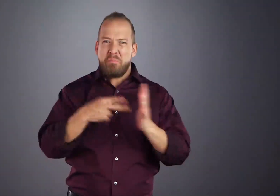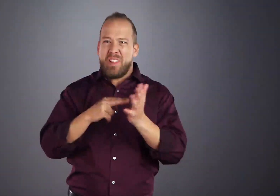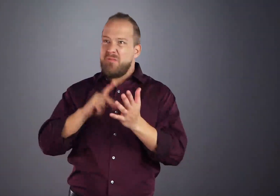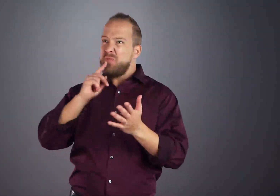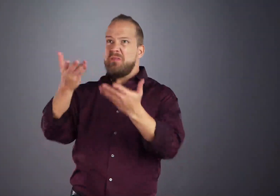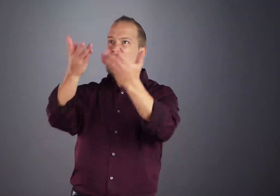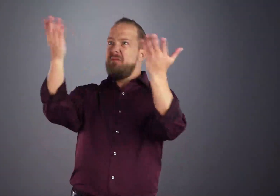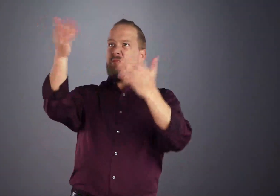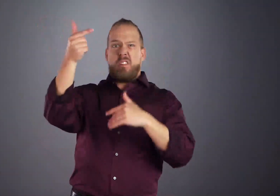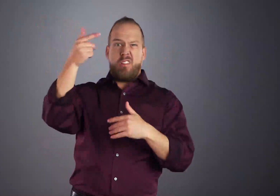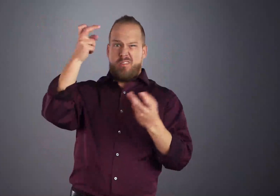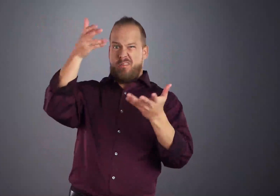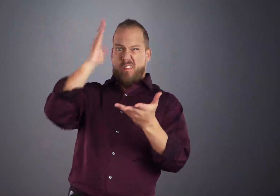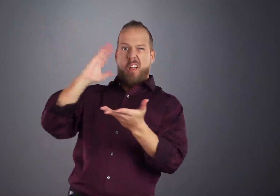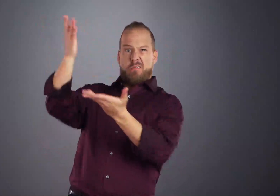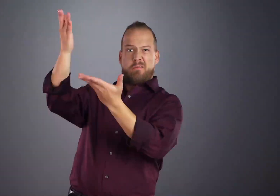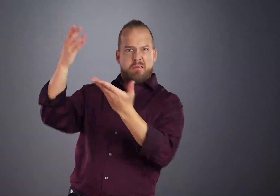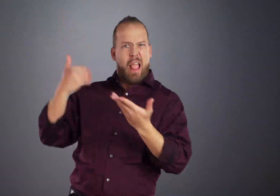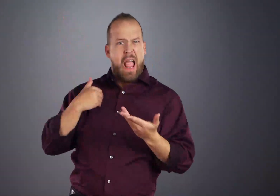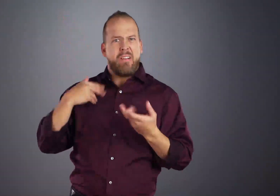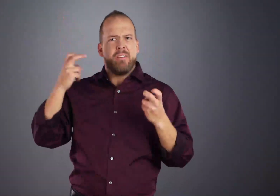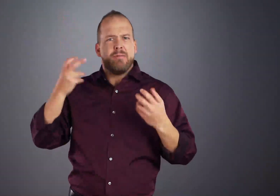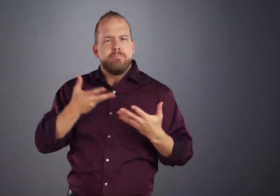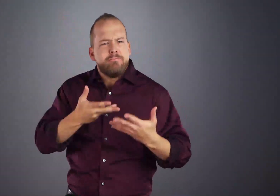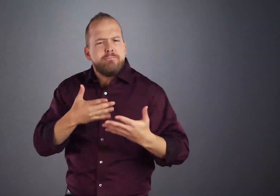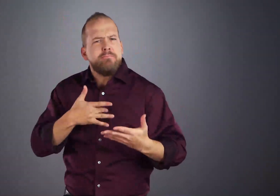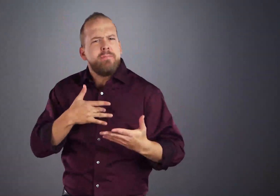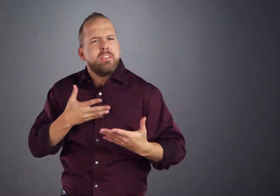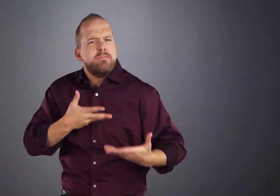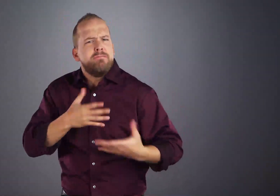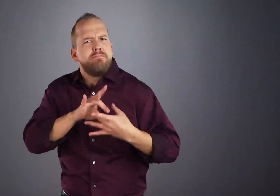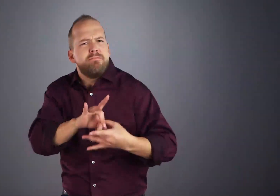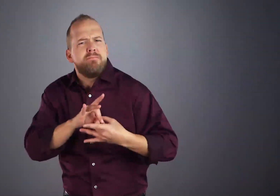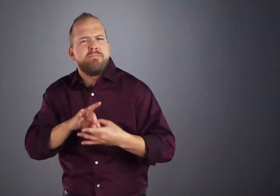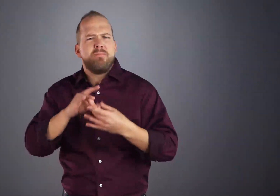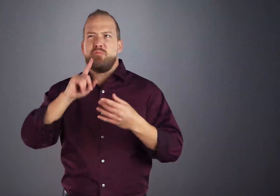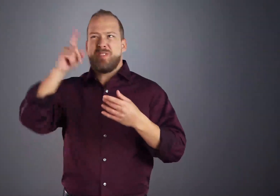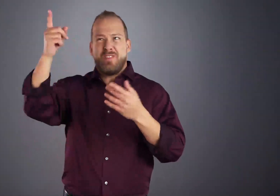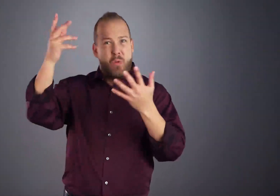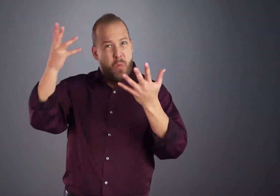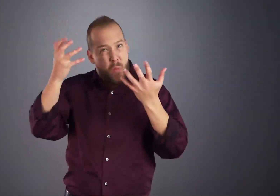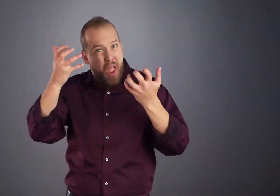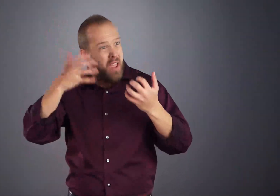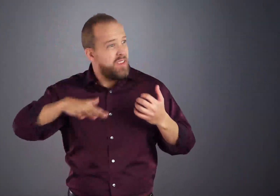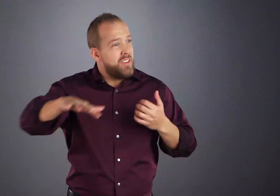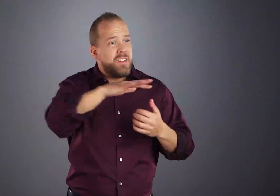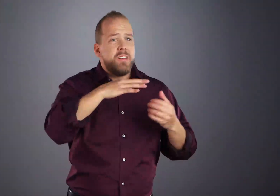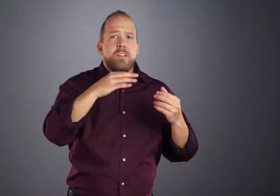that God is concerned with us humans when we want Him enough.